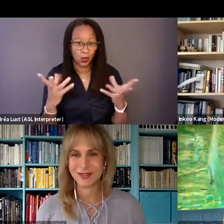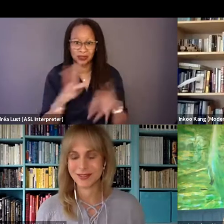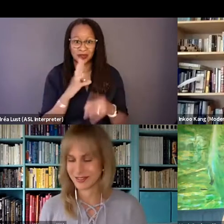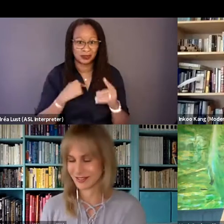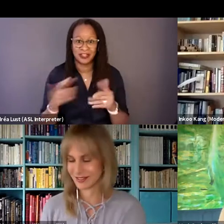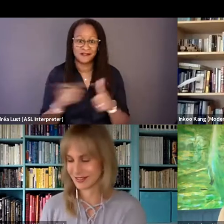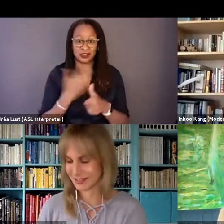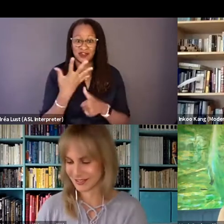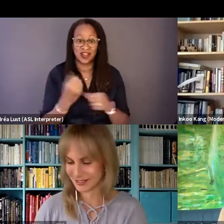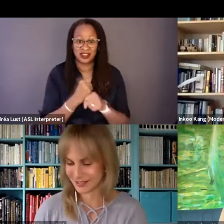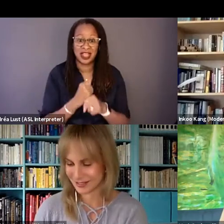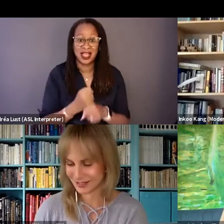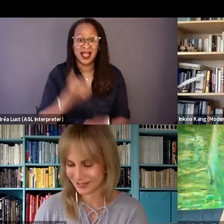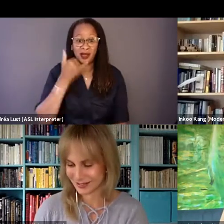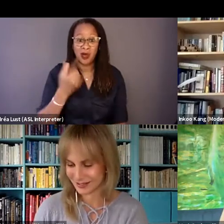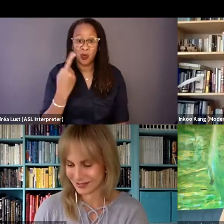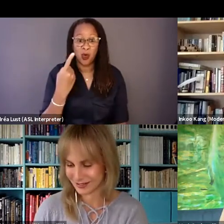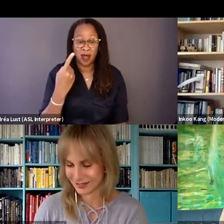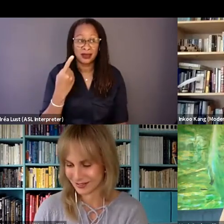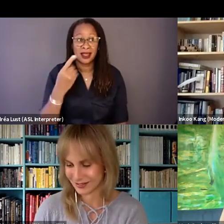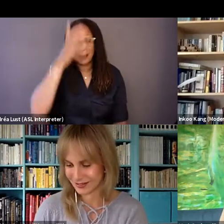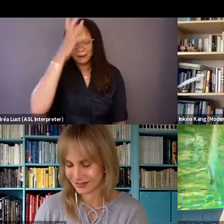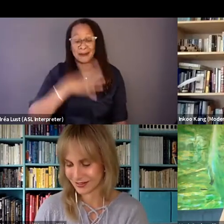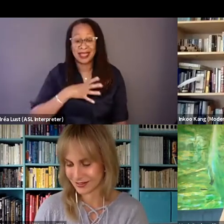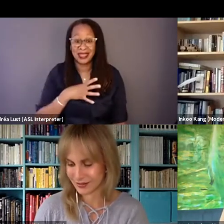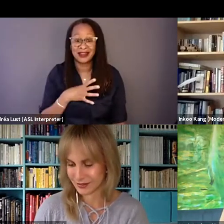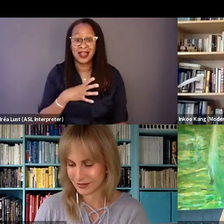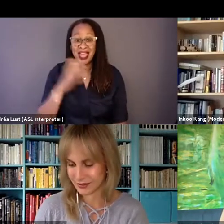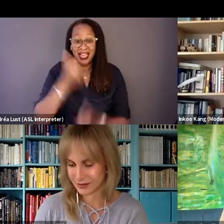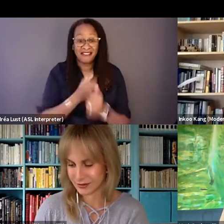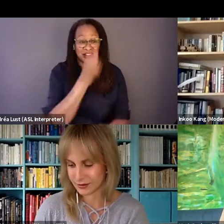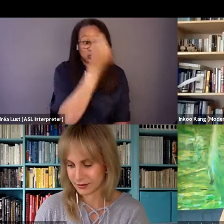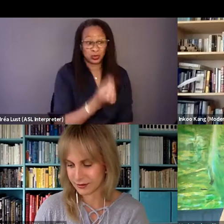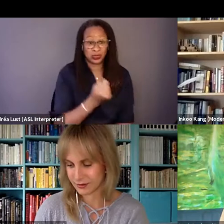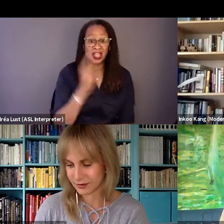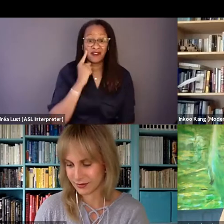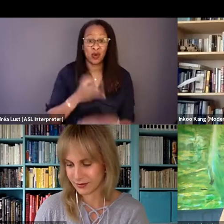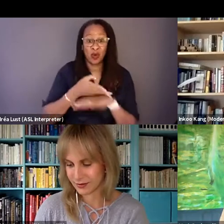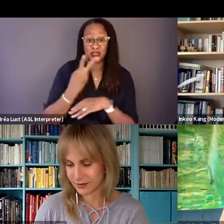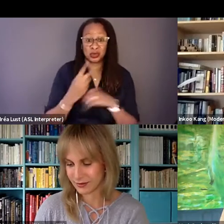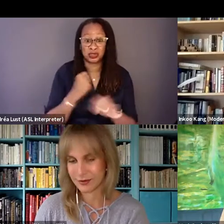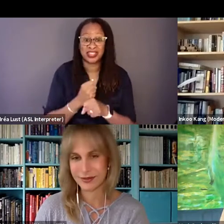I had to call one guy every Tuesday for over two years, and then eventually trap him to get him to agree.